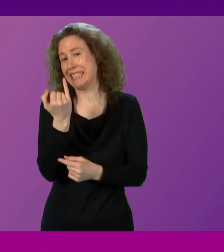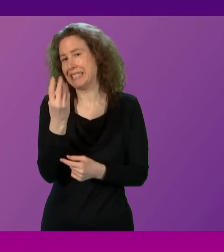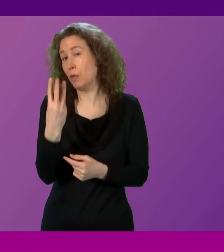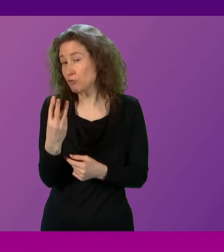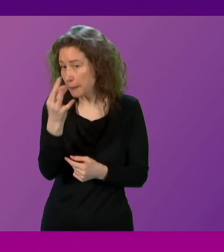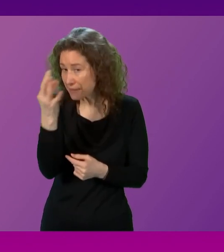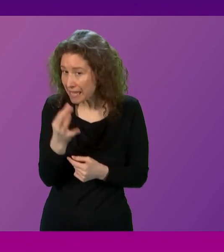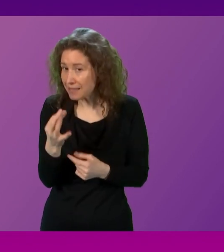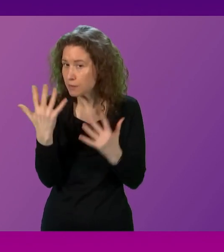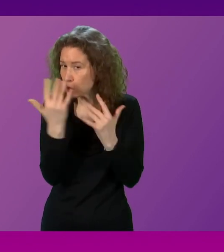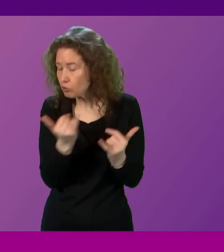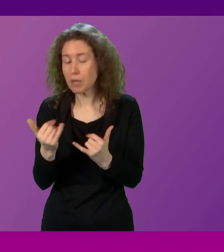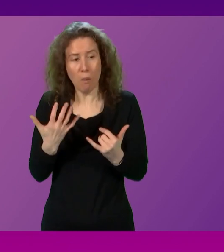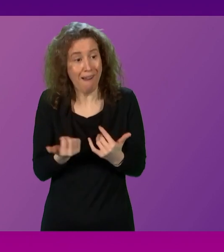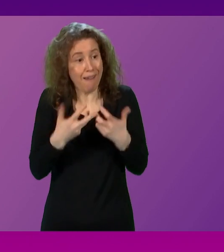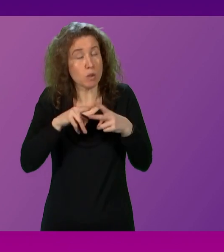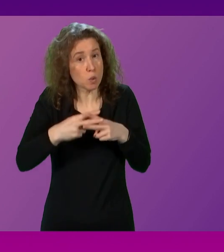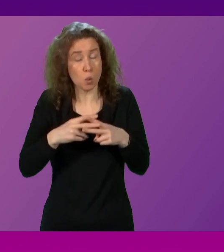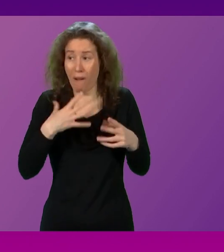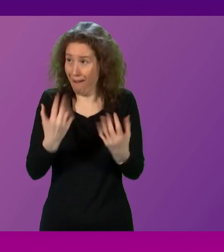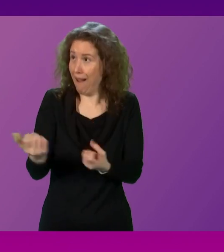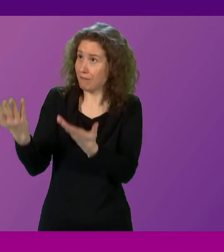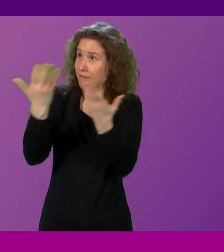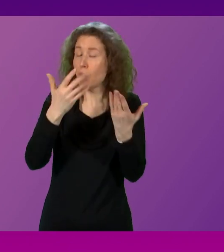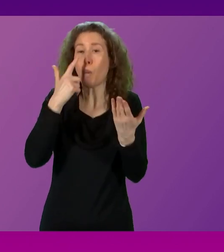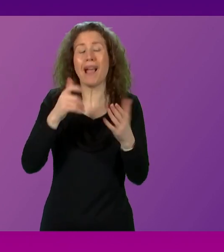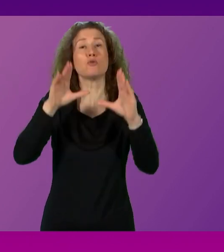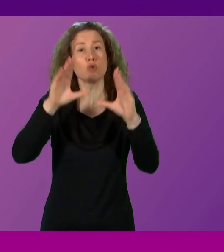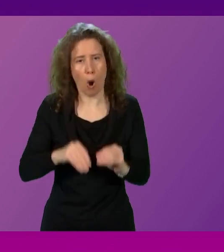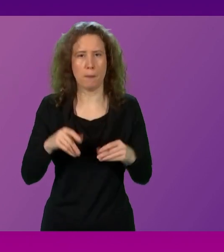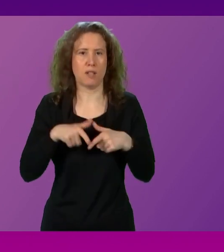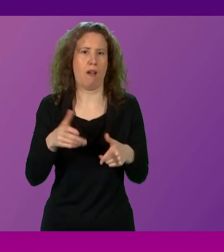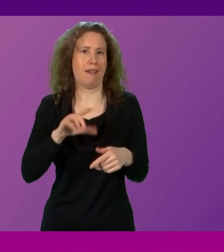We have the tools to end cervical cancer in Scotland, but the Scottish Government